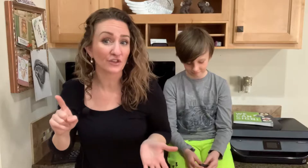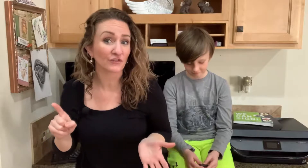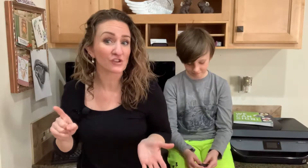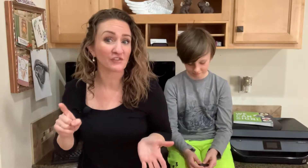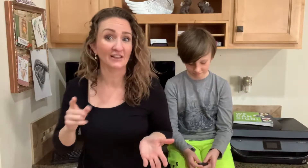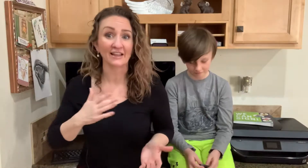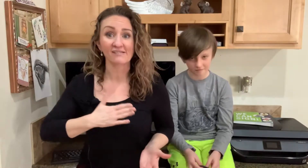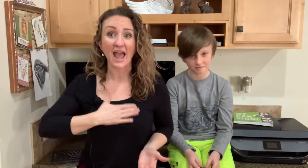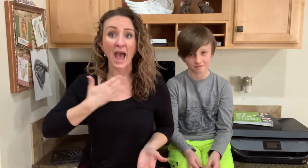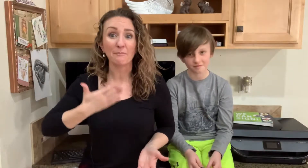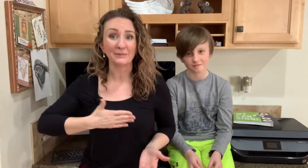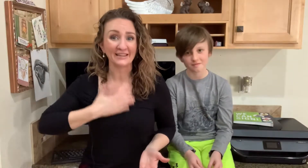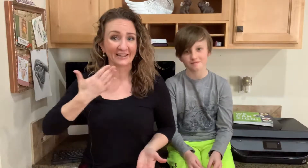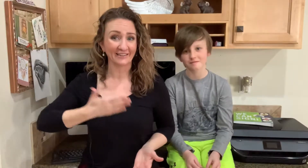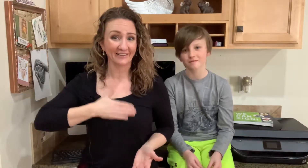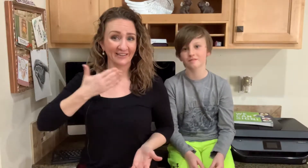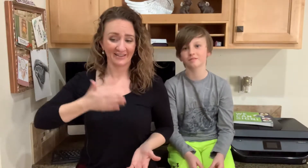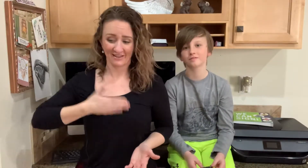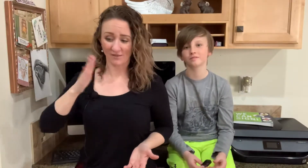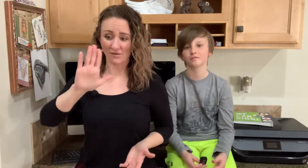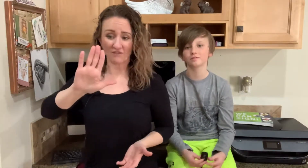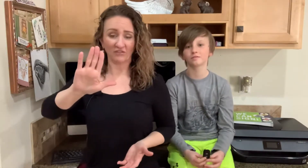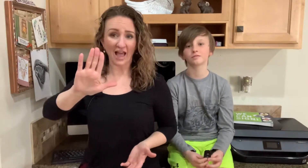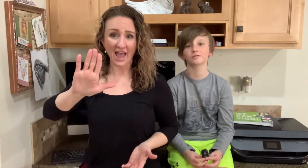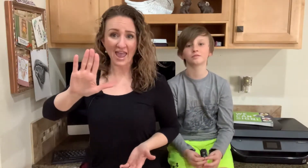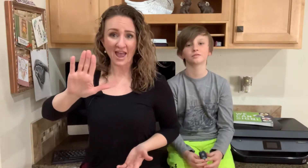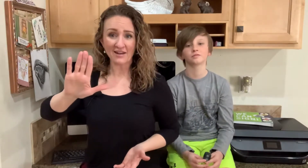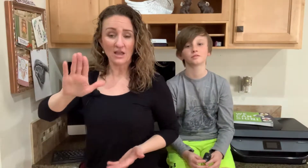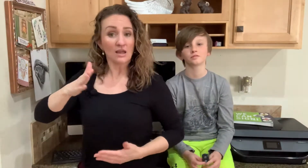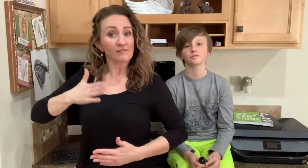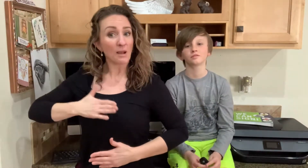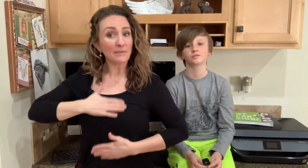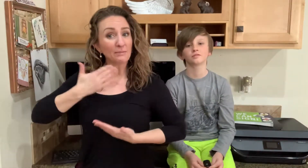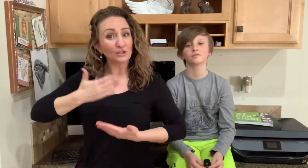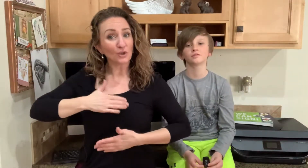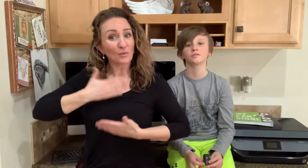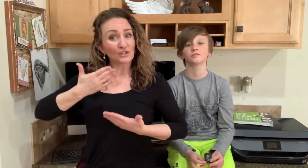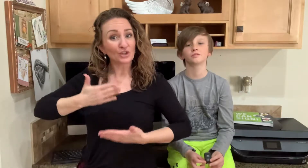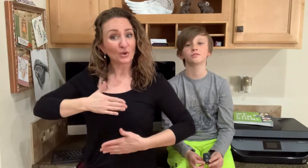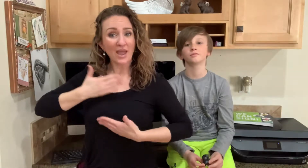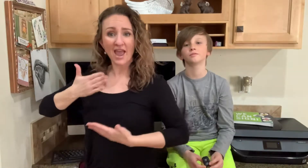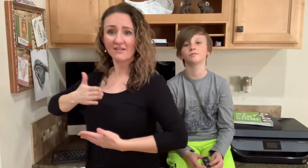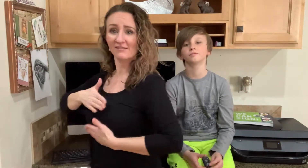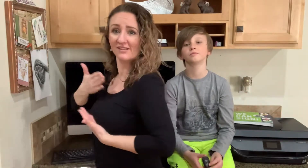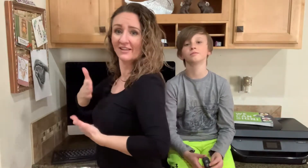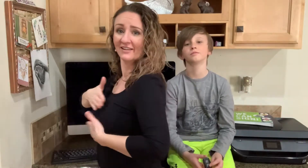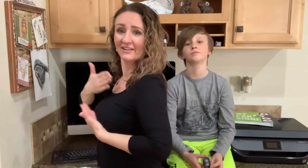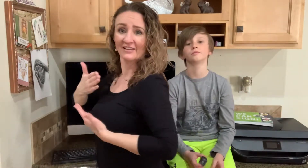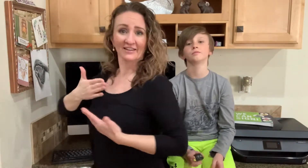the first feeling is happy. So it's a flat hand, some people do it with two hands.